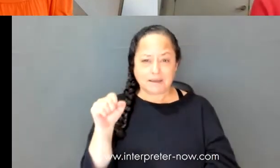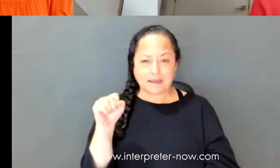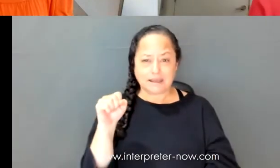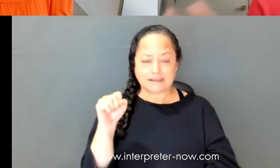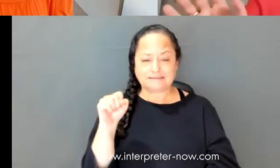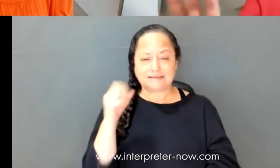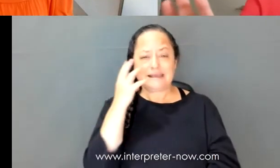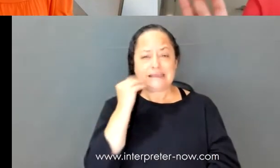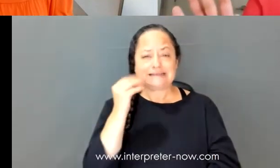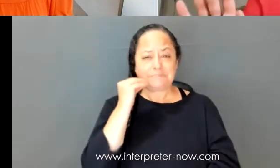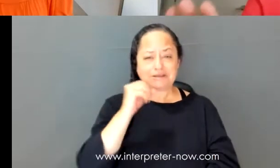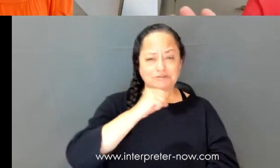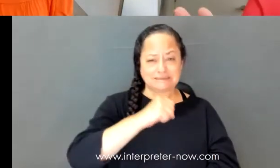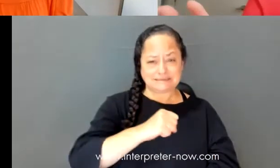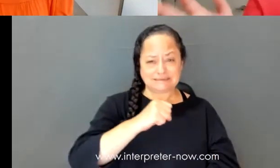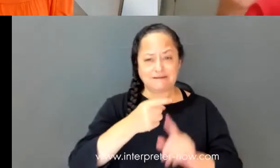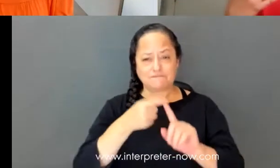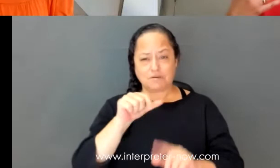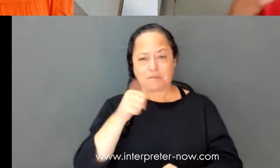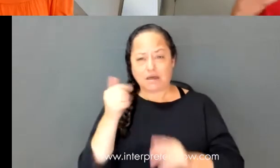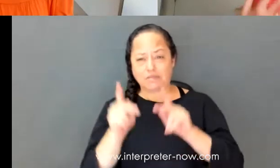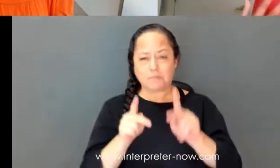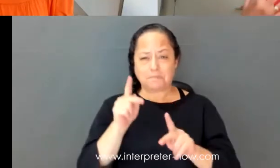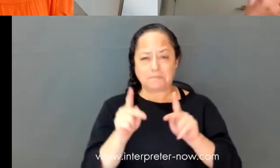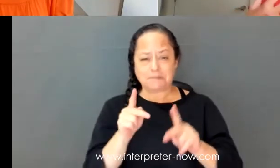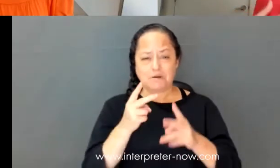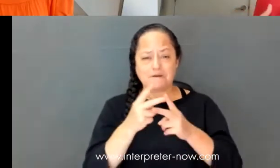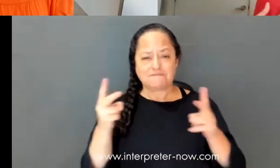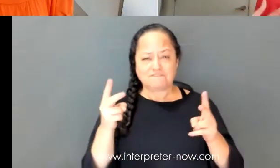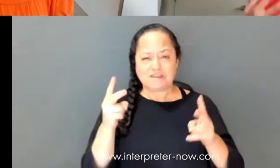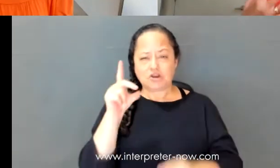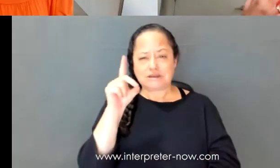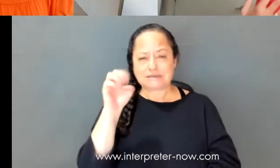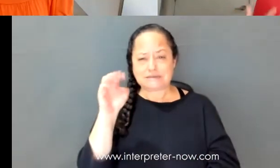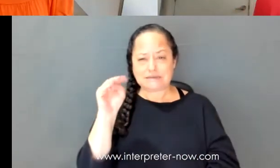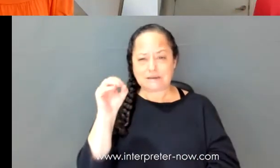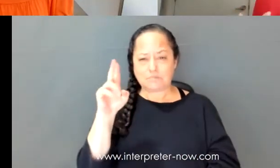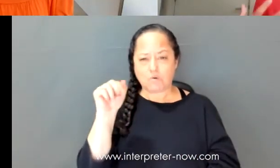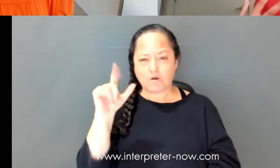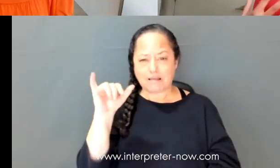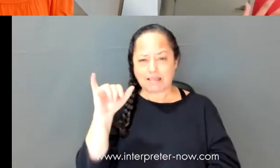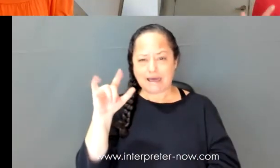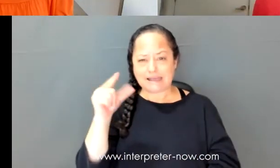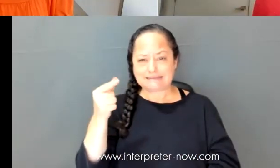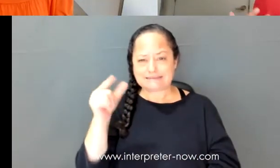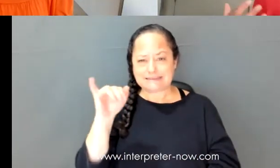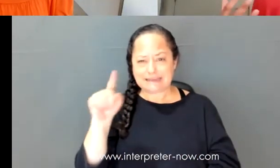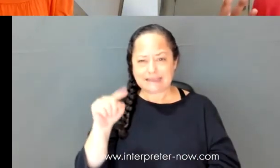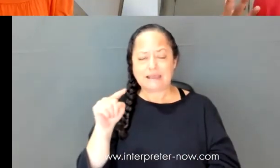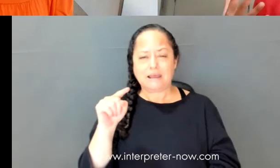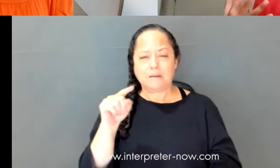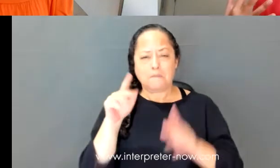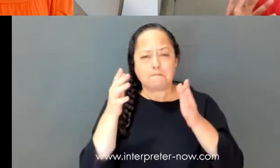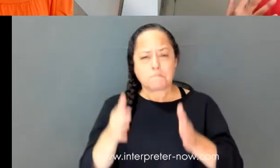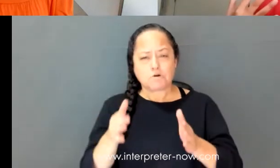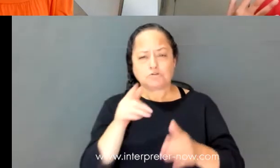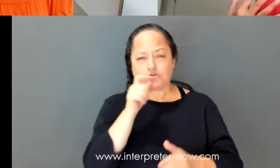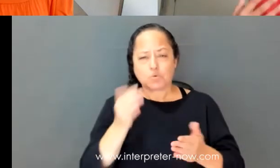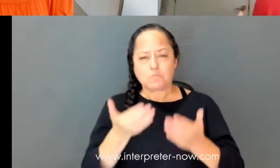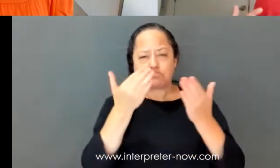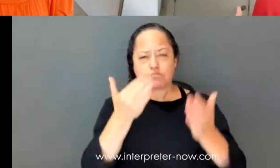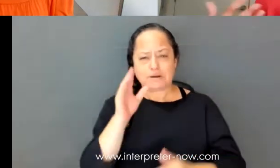Experiencing defensiveness from other people can be very demoralizing as the person who